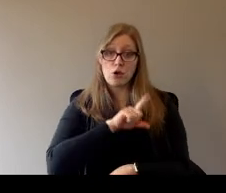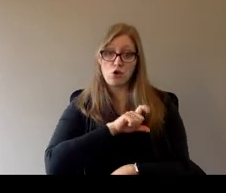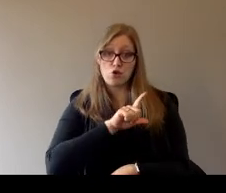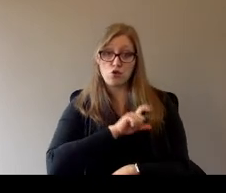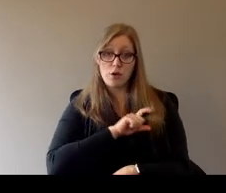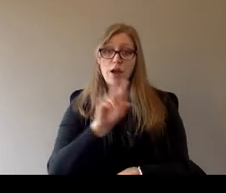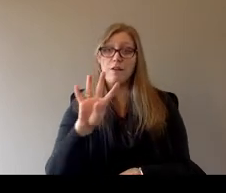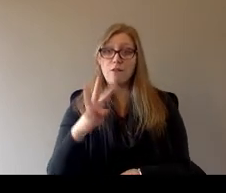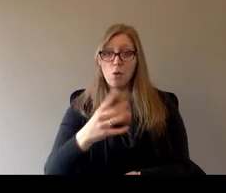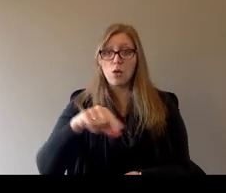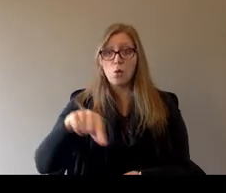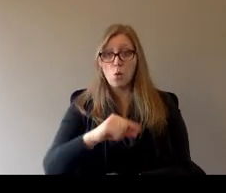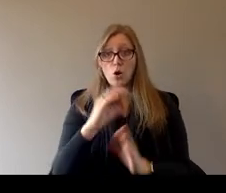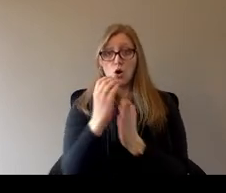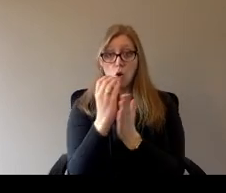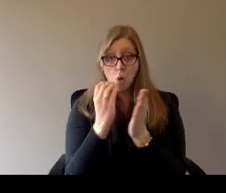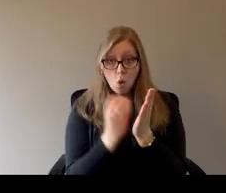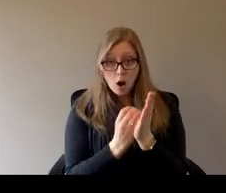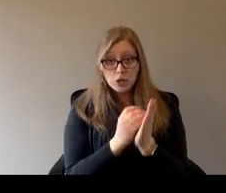You are going to find that weekly folder.